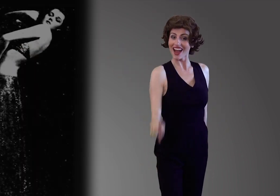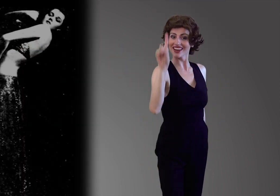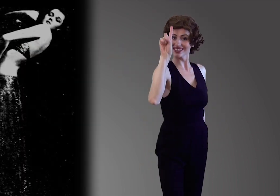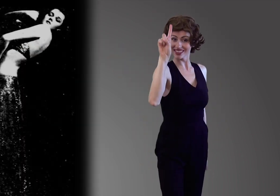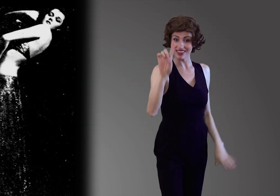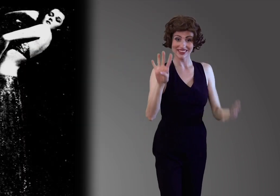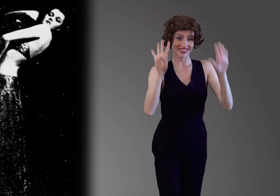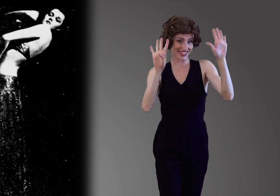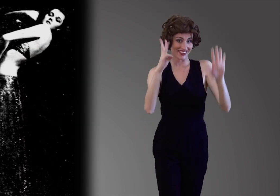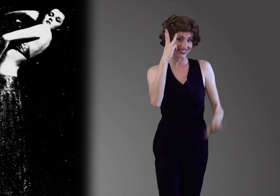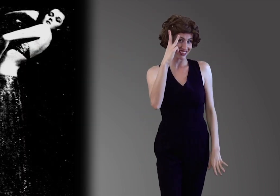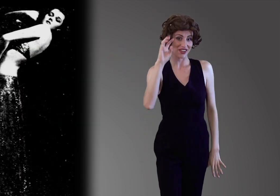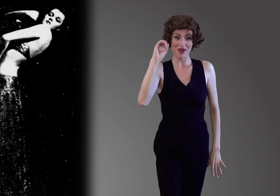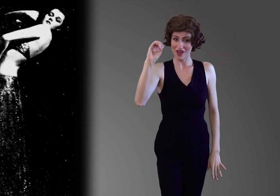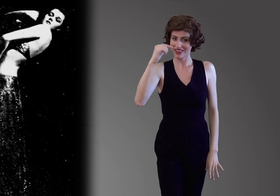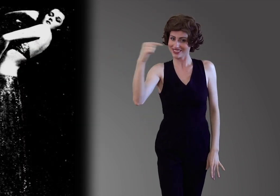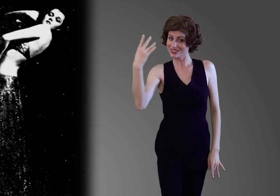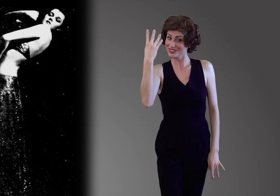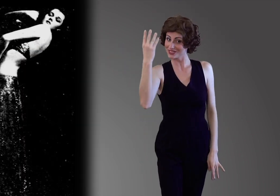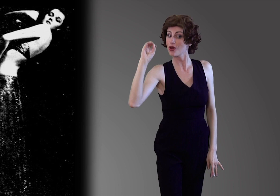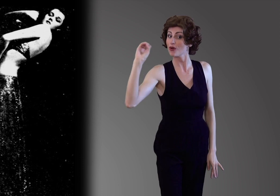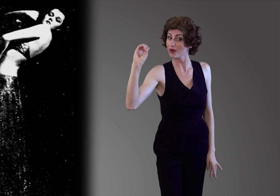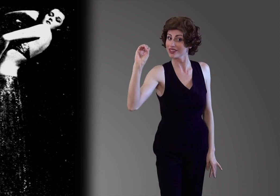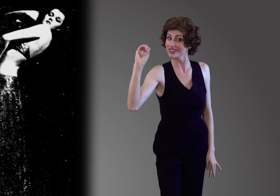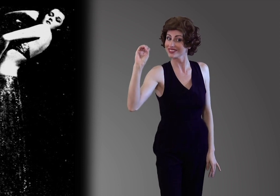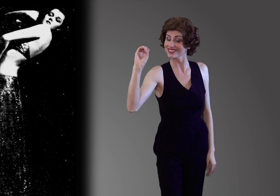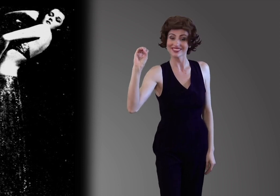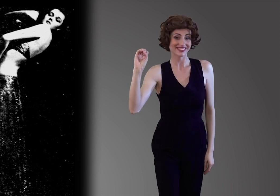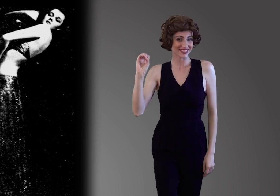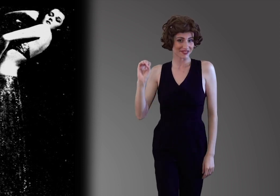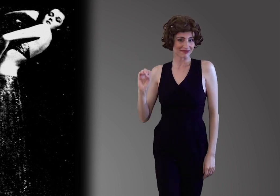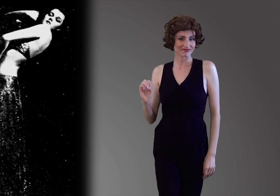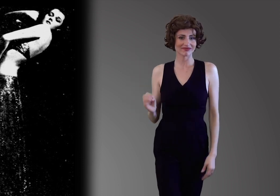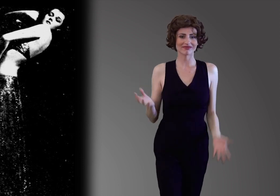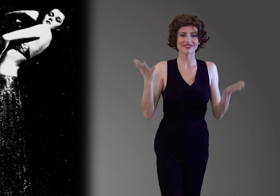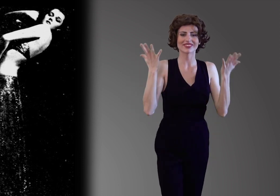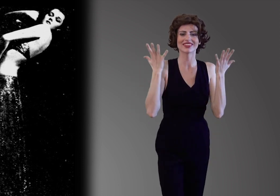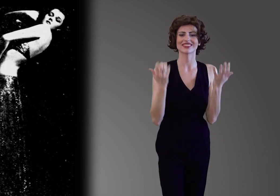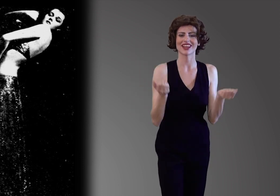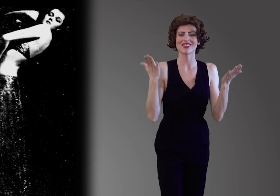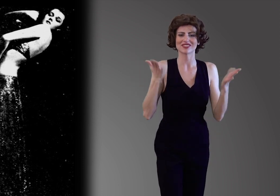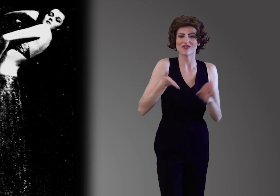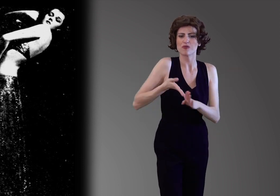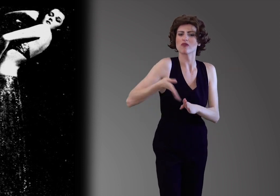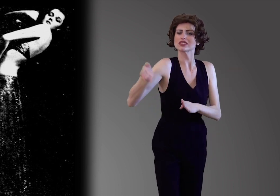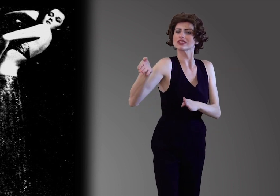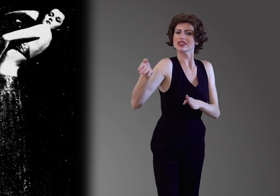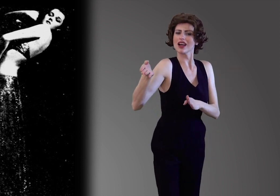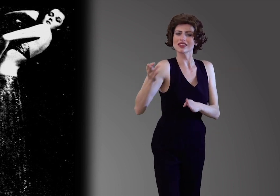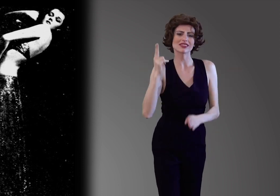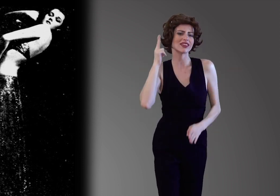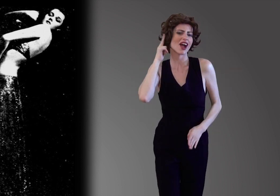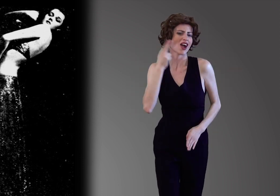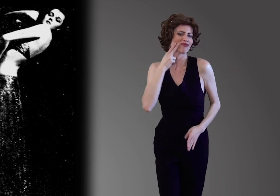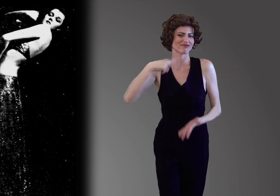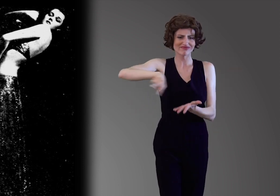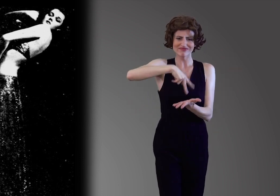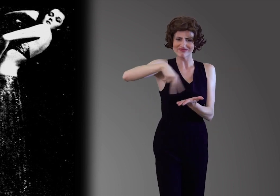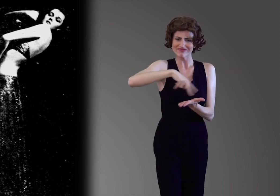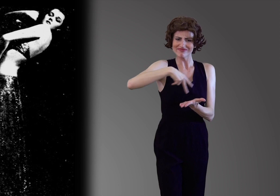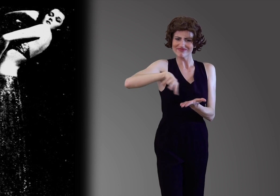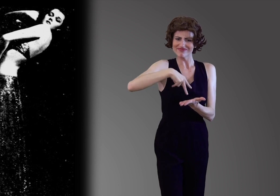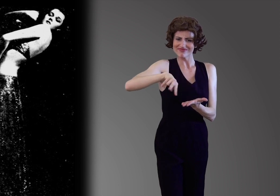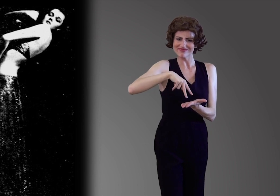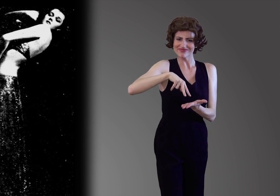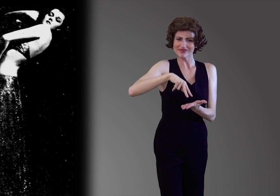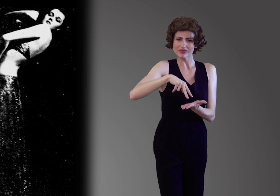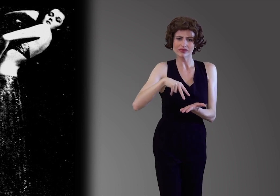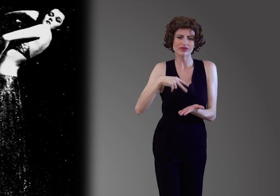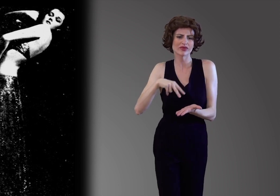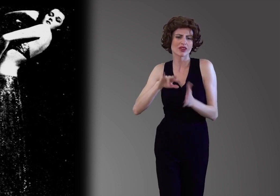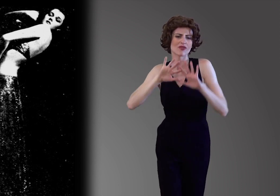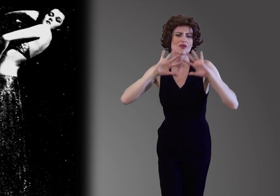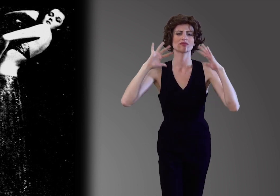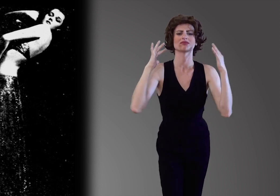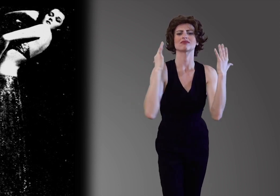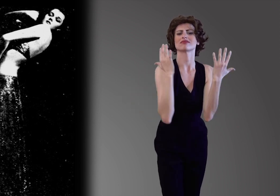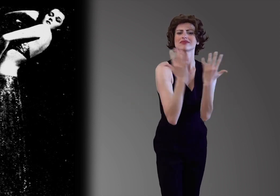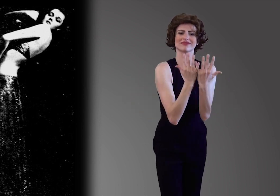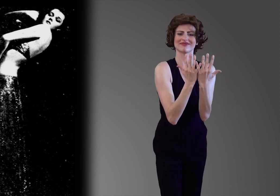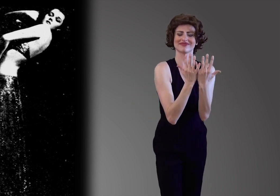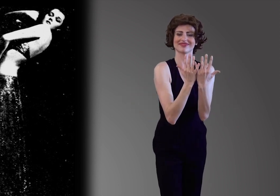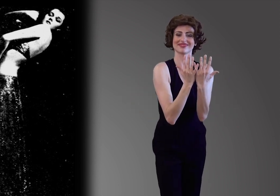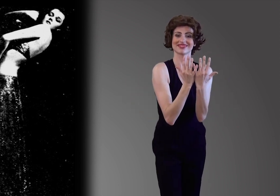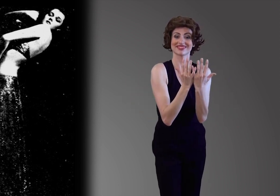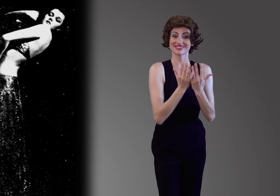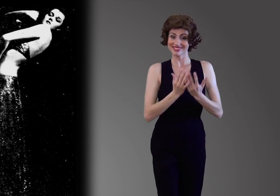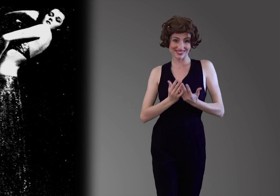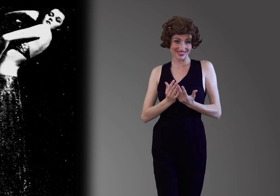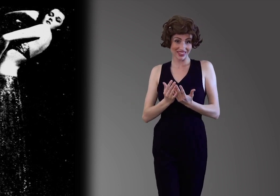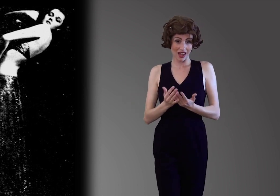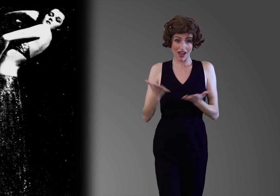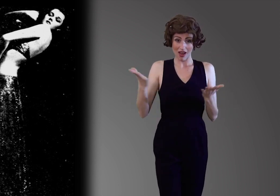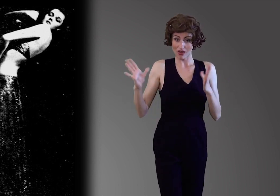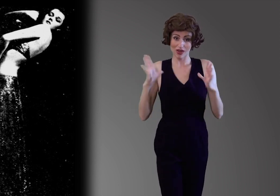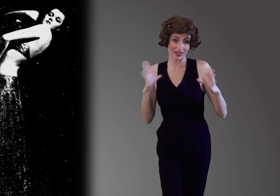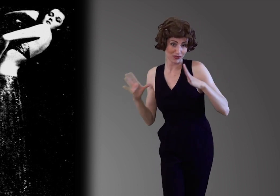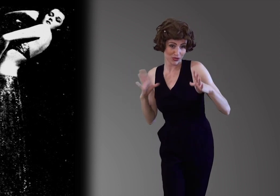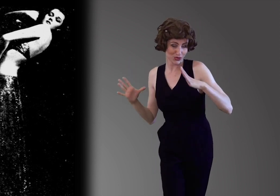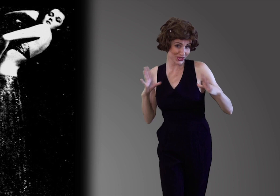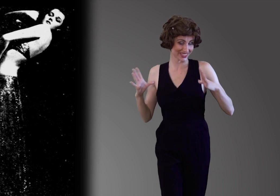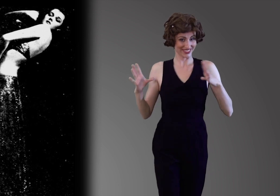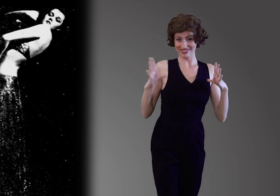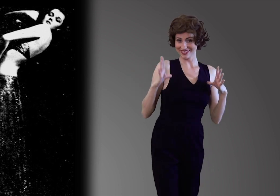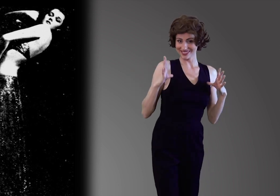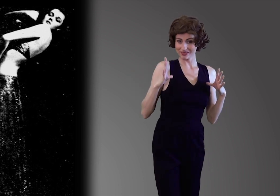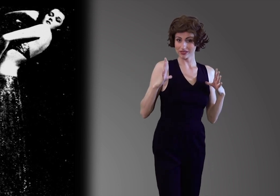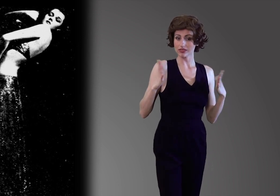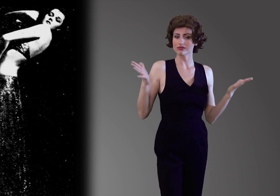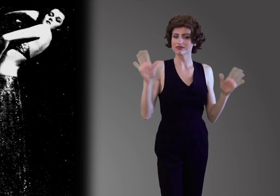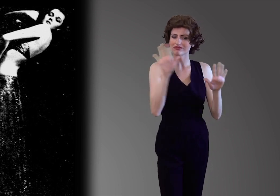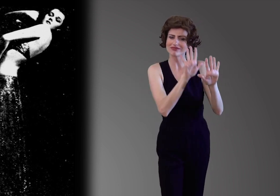In the 1930-40’s, there was a professional Deaf dancer who danced internationally, in Hollywood,